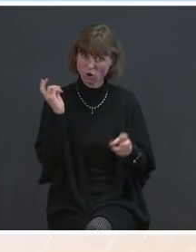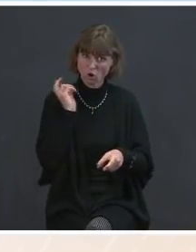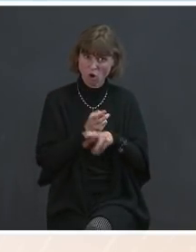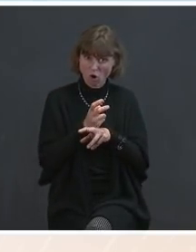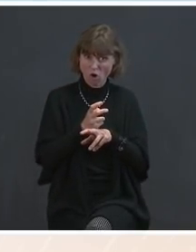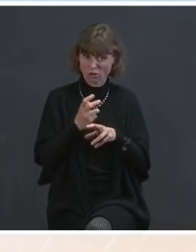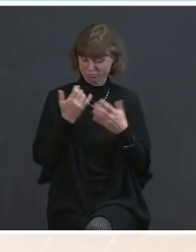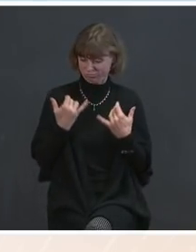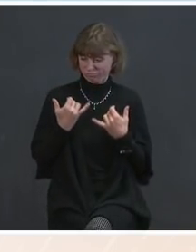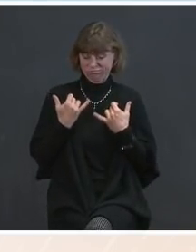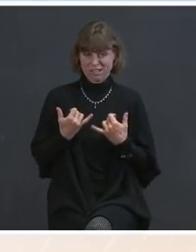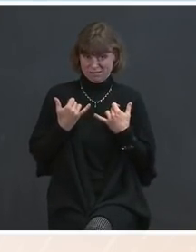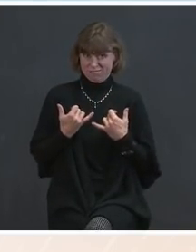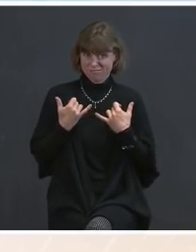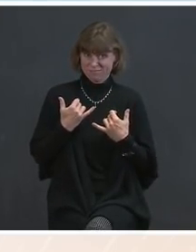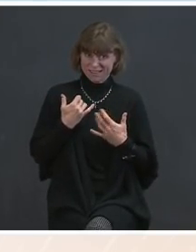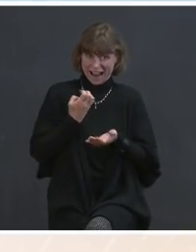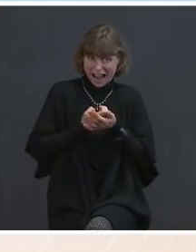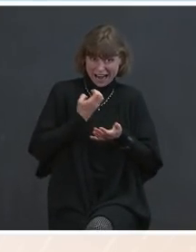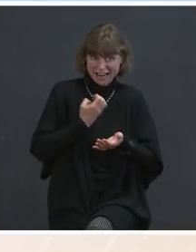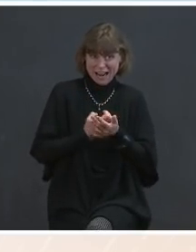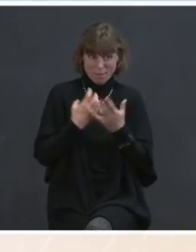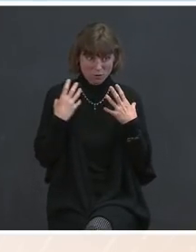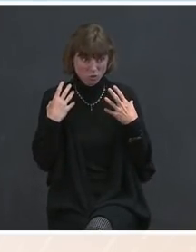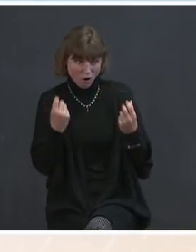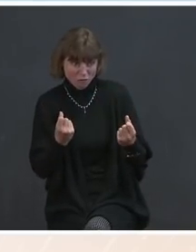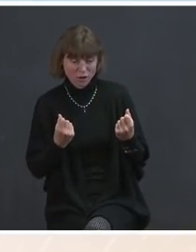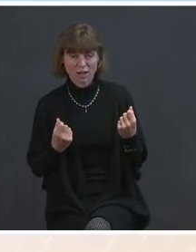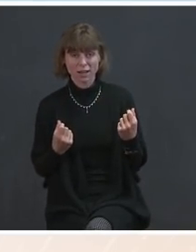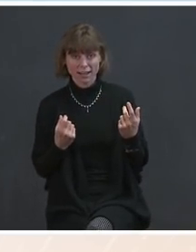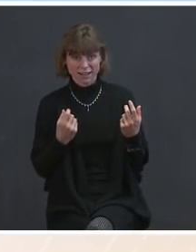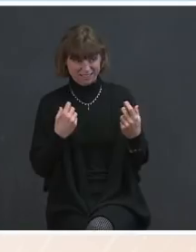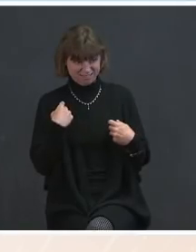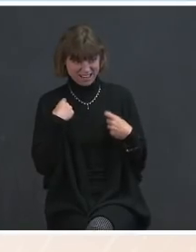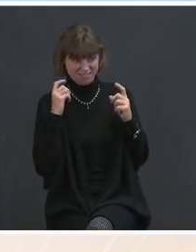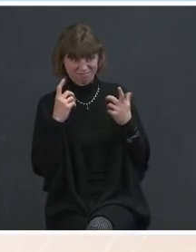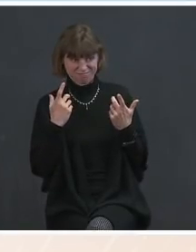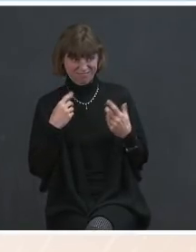and also give them a sense of how we're going to use it to help address the pandemic.